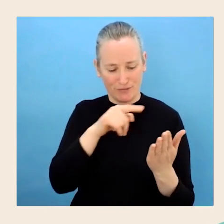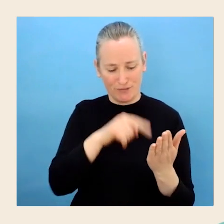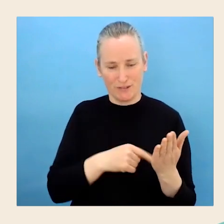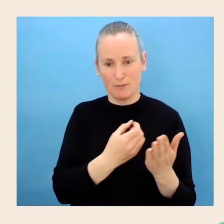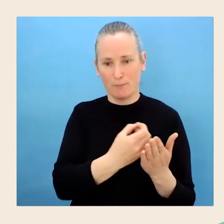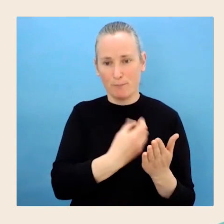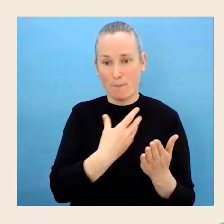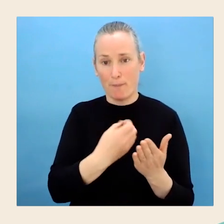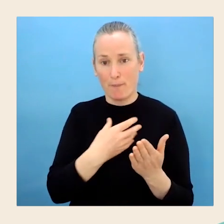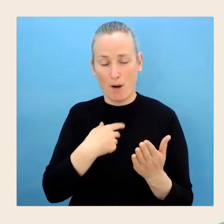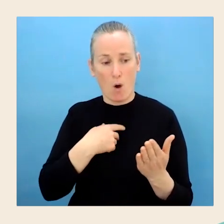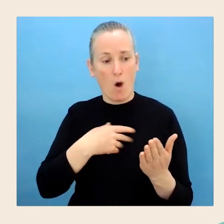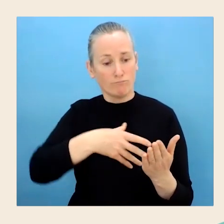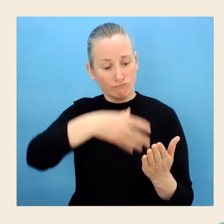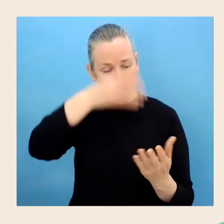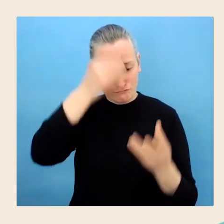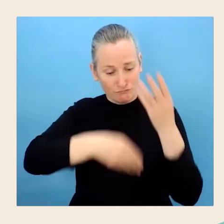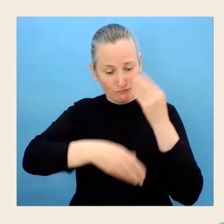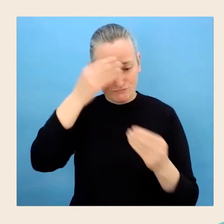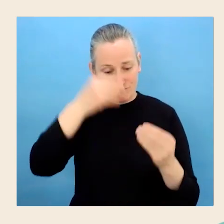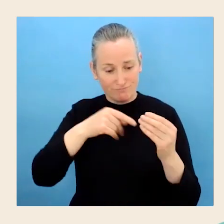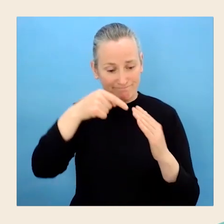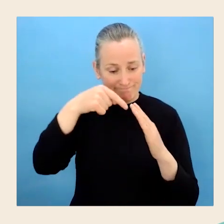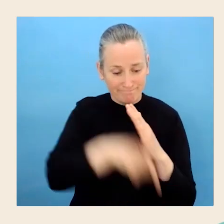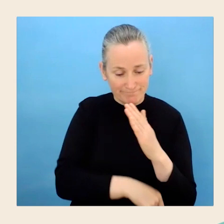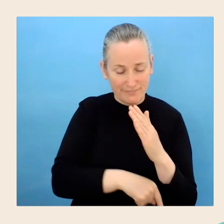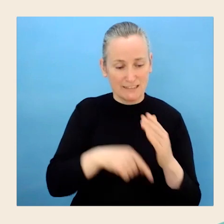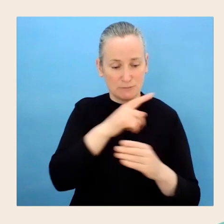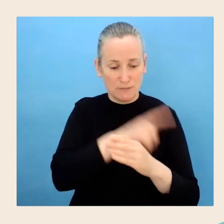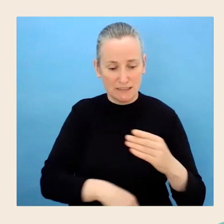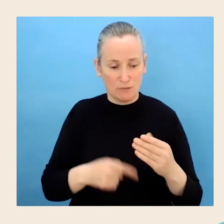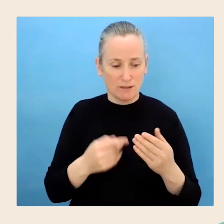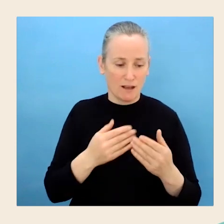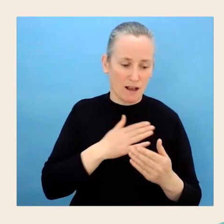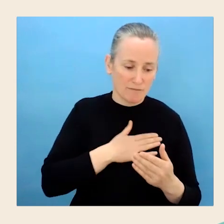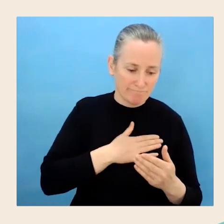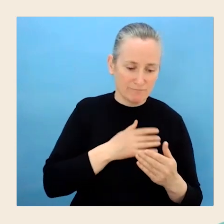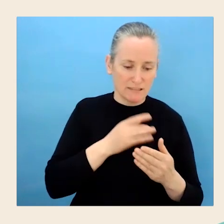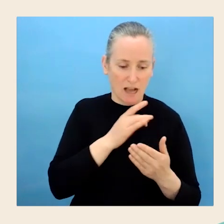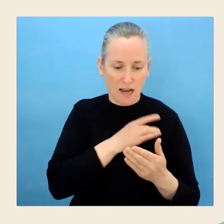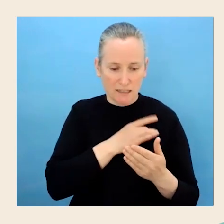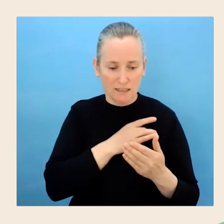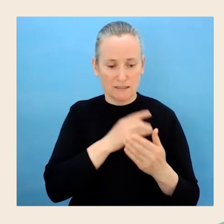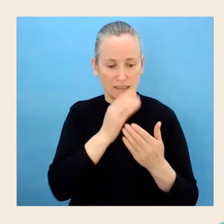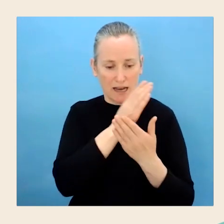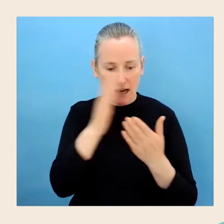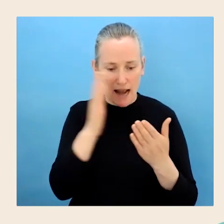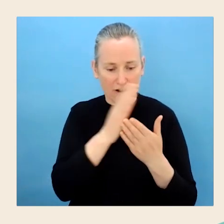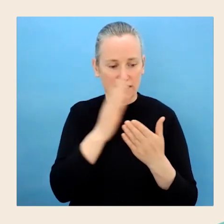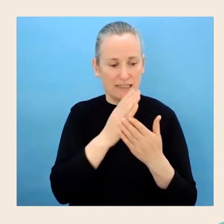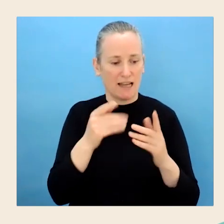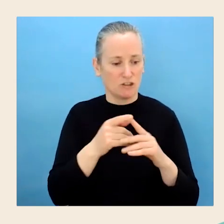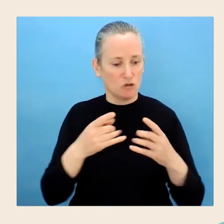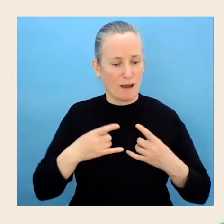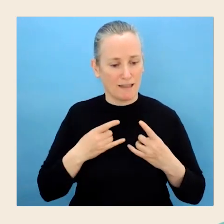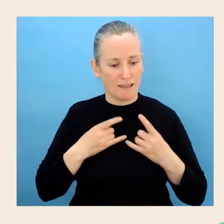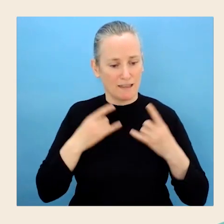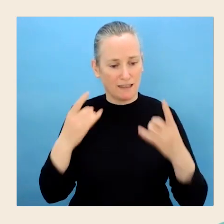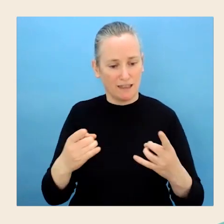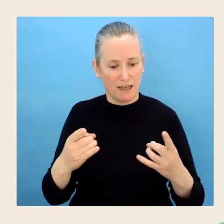with clarity, and with humanity. And I would hope that this work will become crucial in tipping that balance between risk and pride